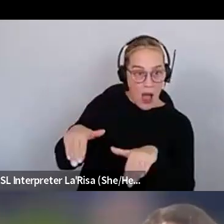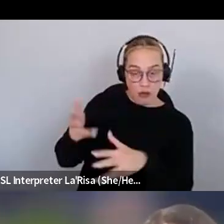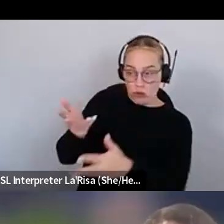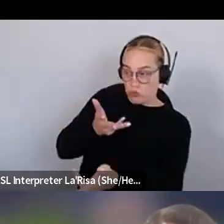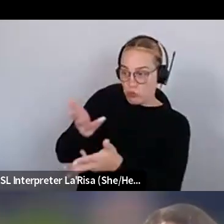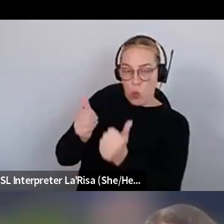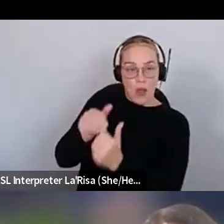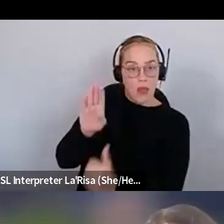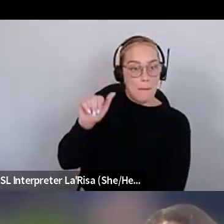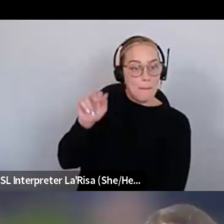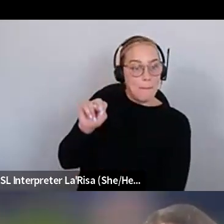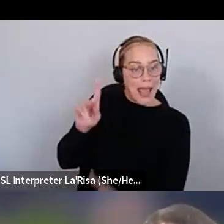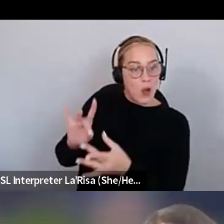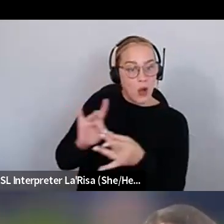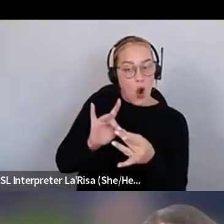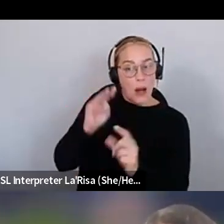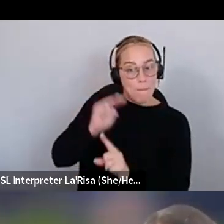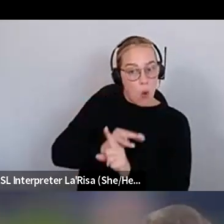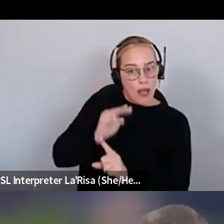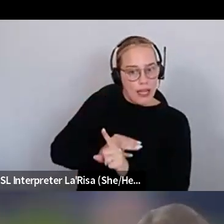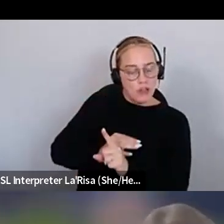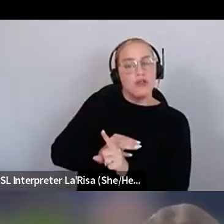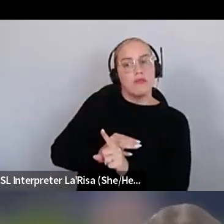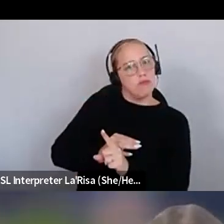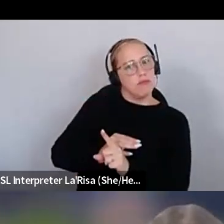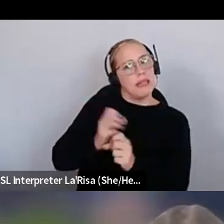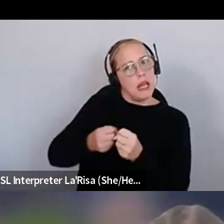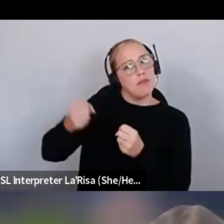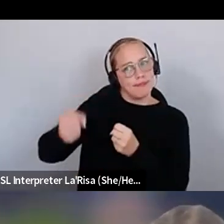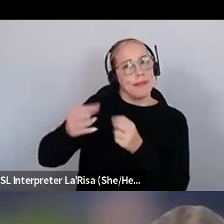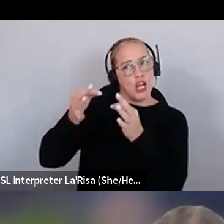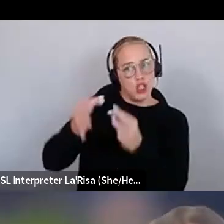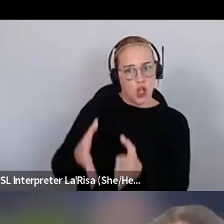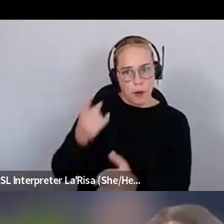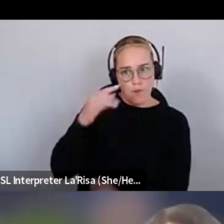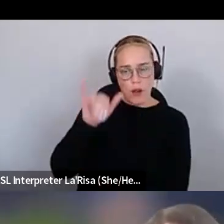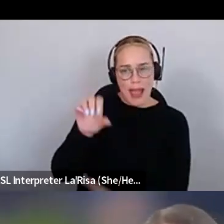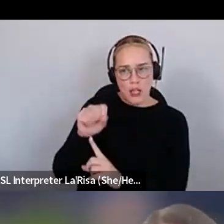effectively order by writing what you want to down. Wherefrom at the bank